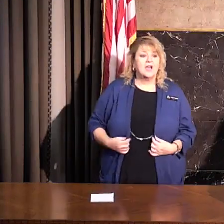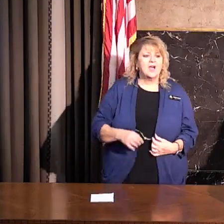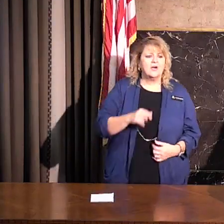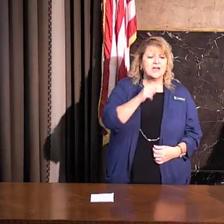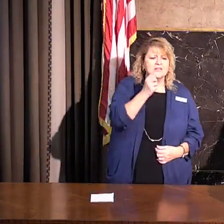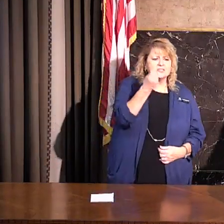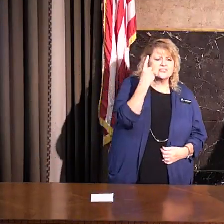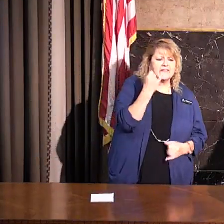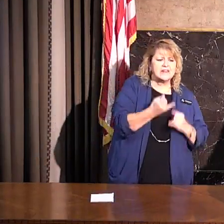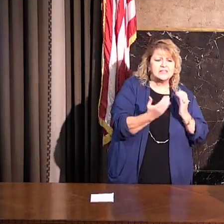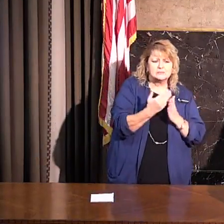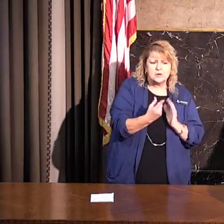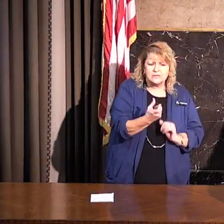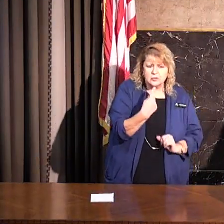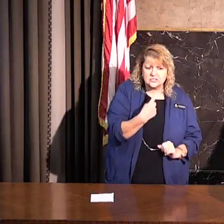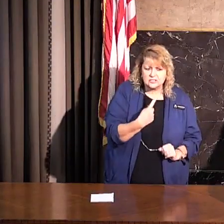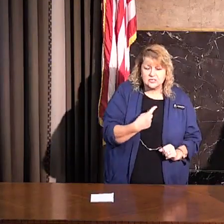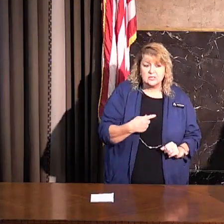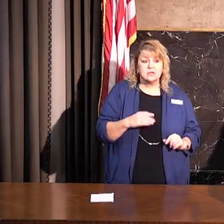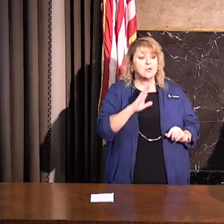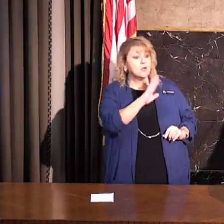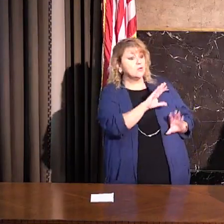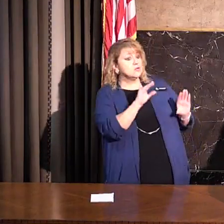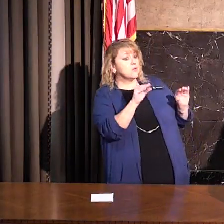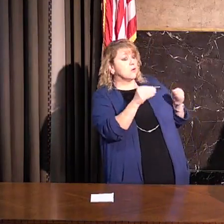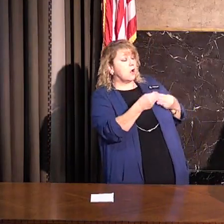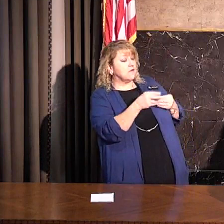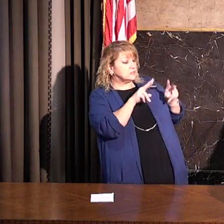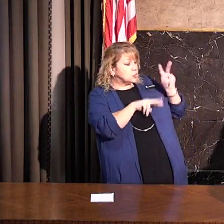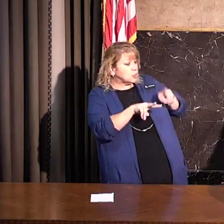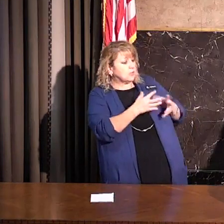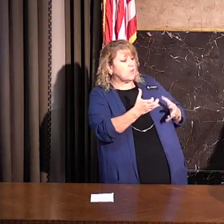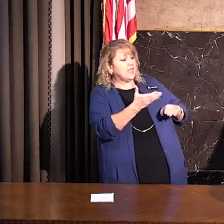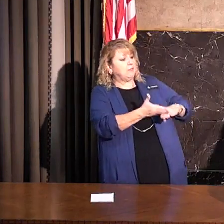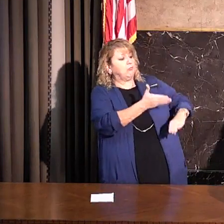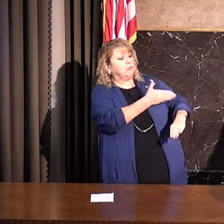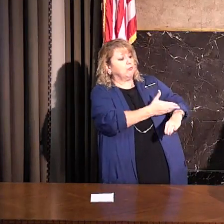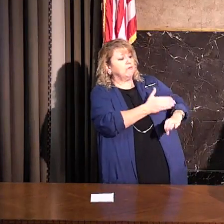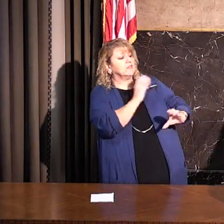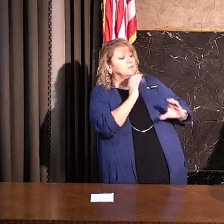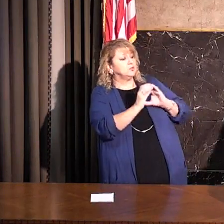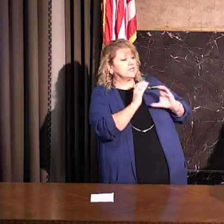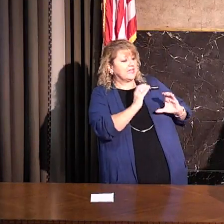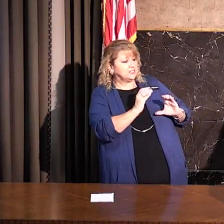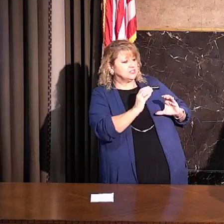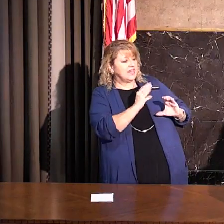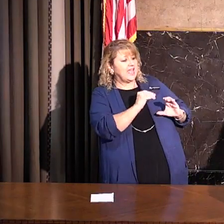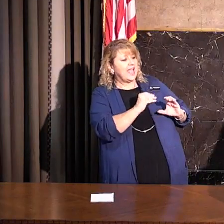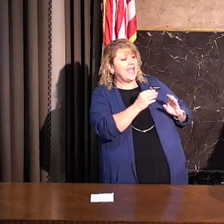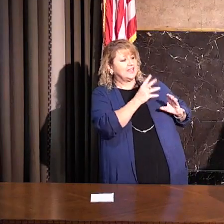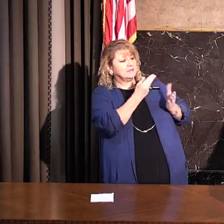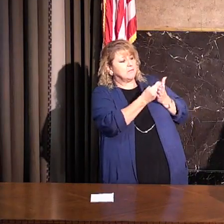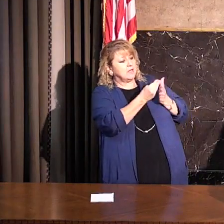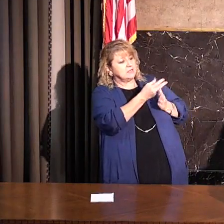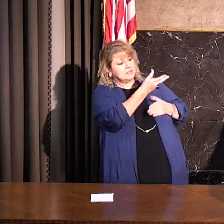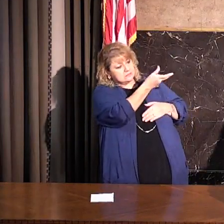didn't understand. The last part of the question is, is your office looking to improve